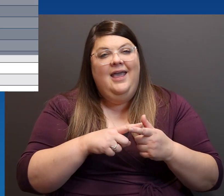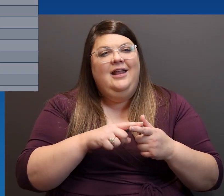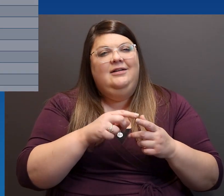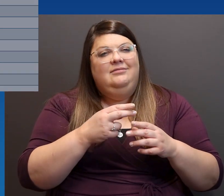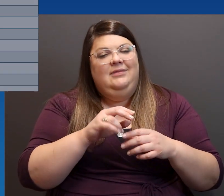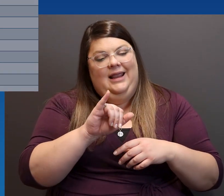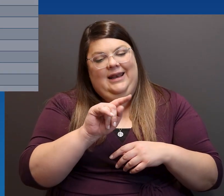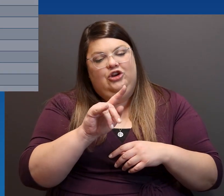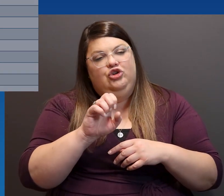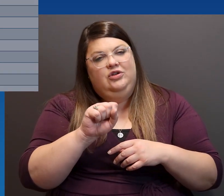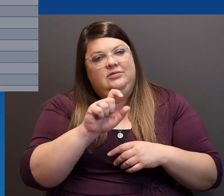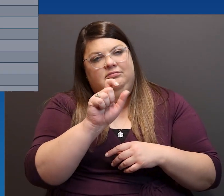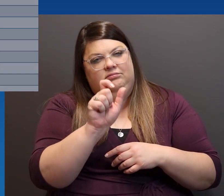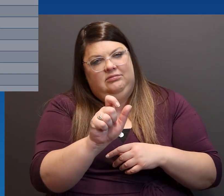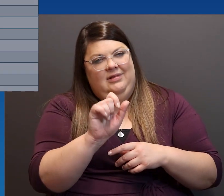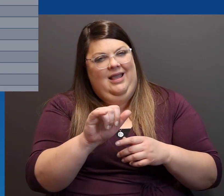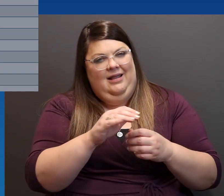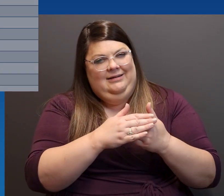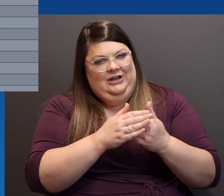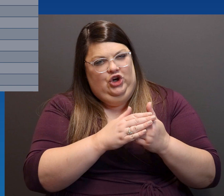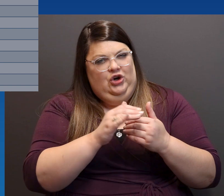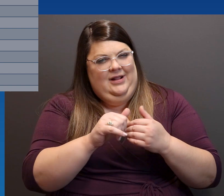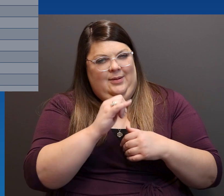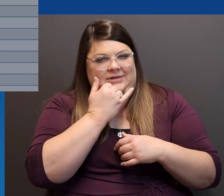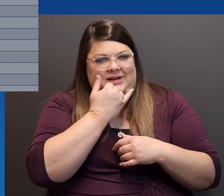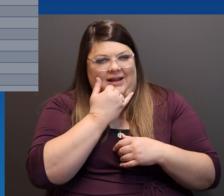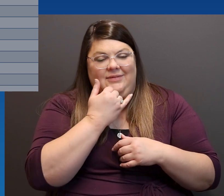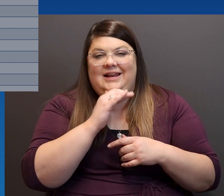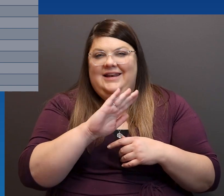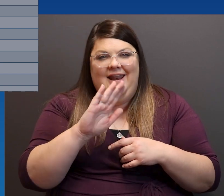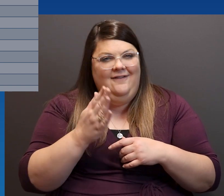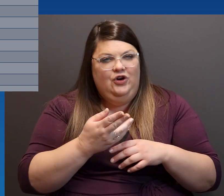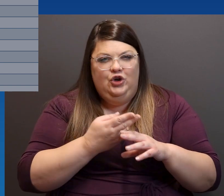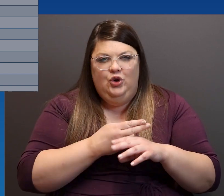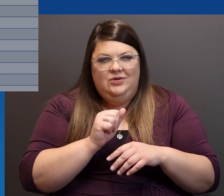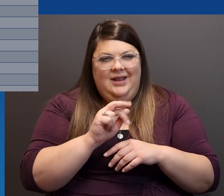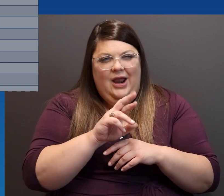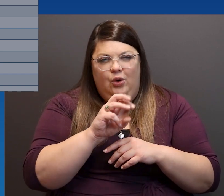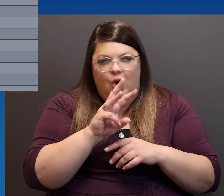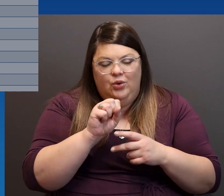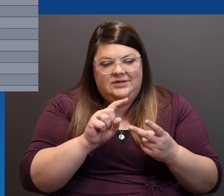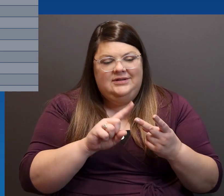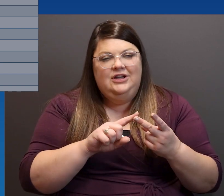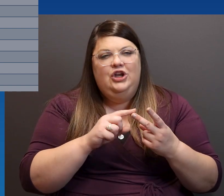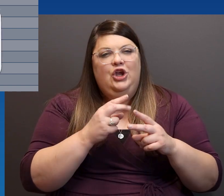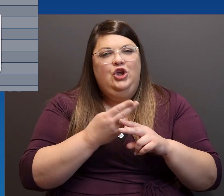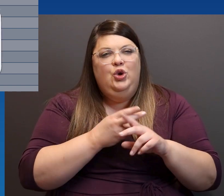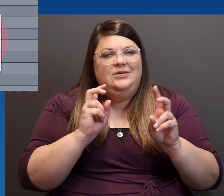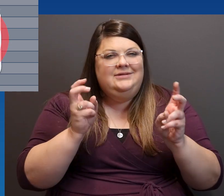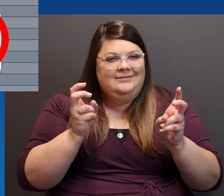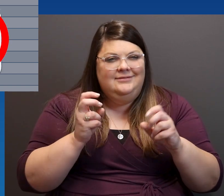When correcting mistakes, never draw arrows, use ditto marks or use white-out